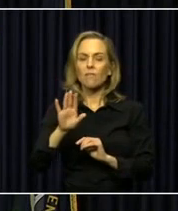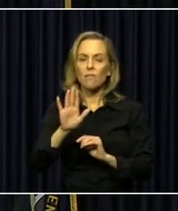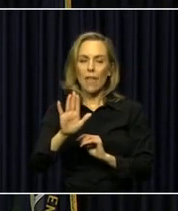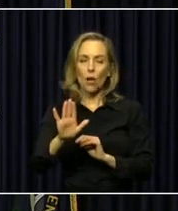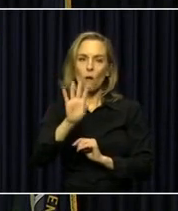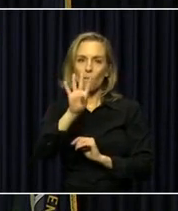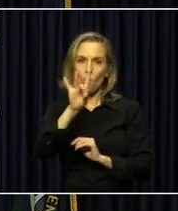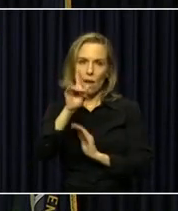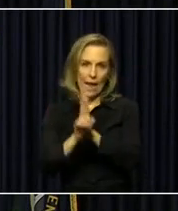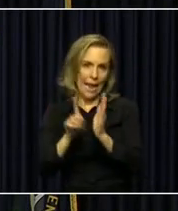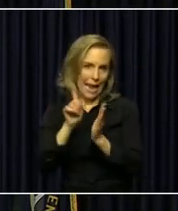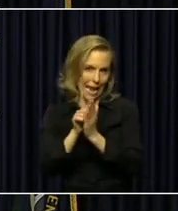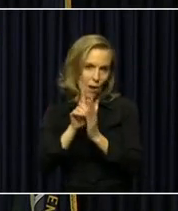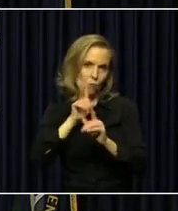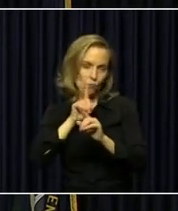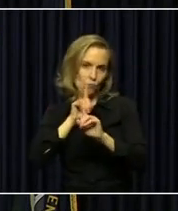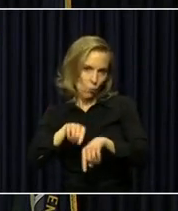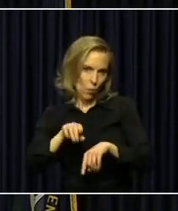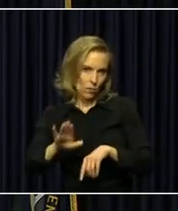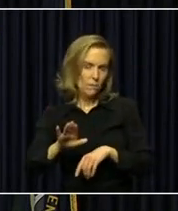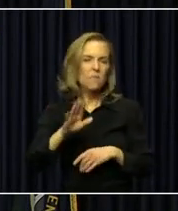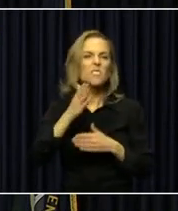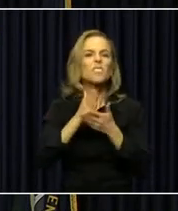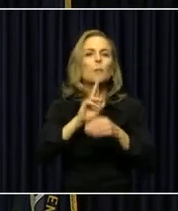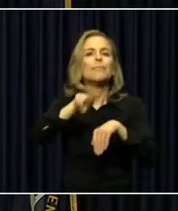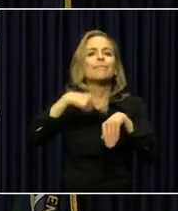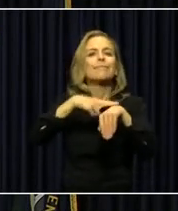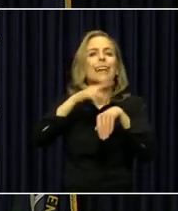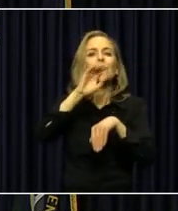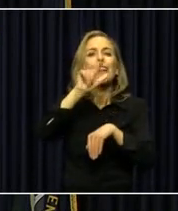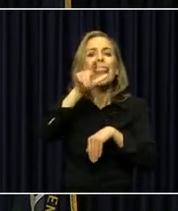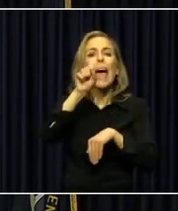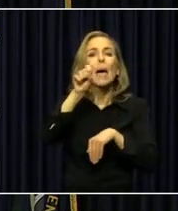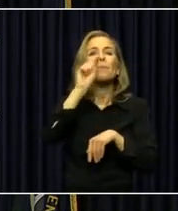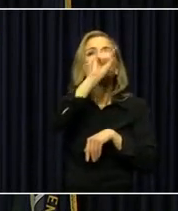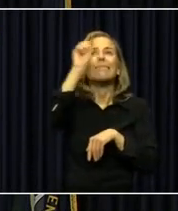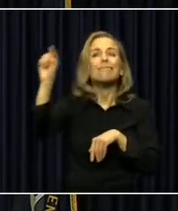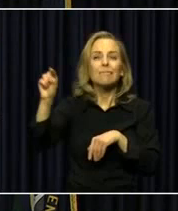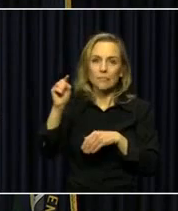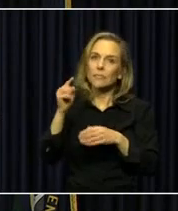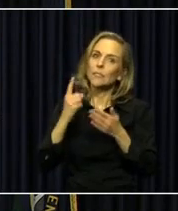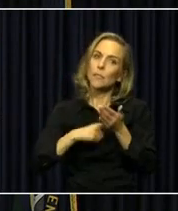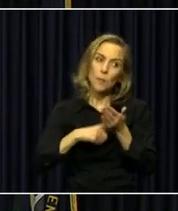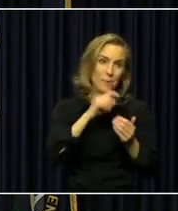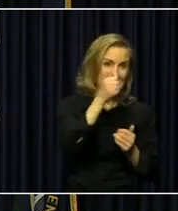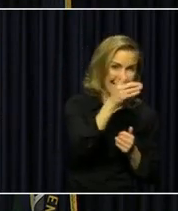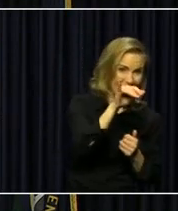A LOT OF PEOPLE TO RECOVER, BUT FOR EVERY PERSON, EVERY FAMILY